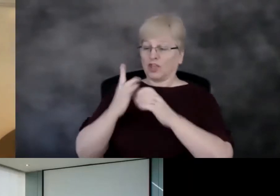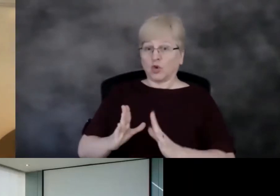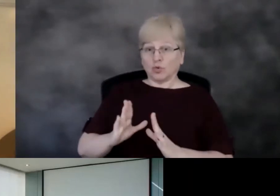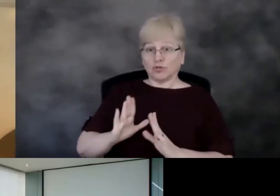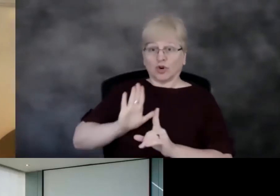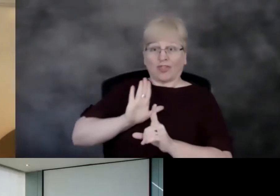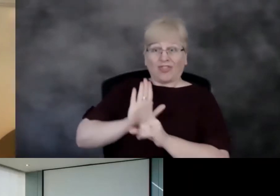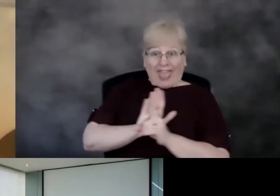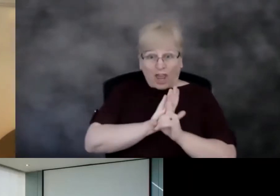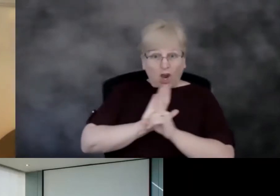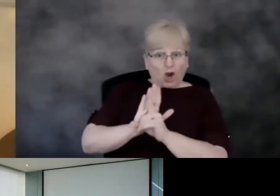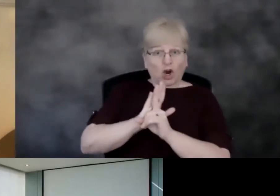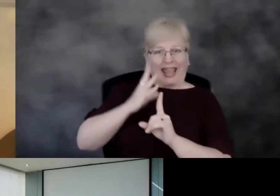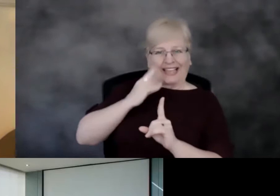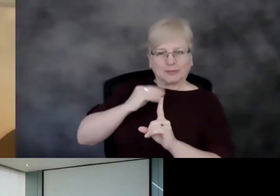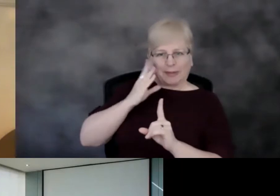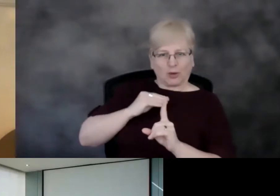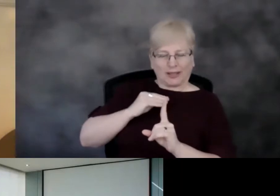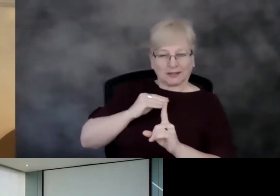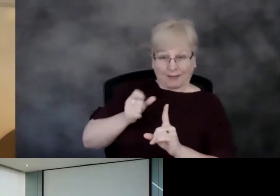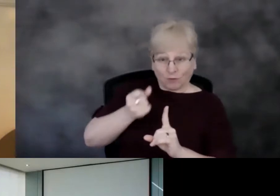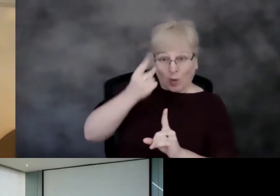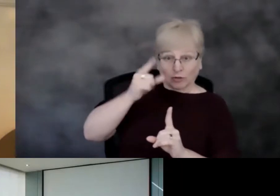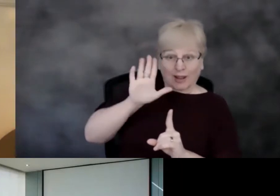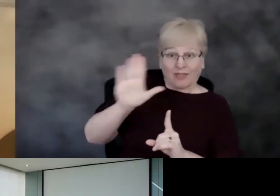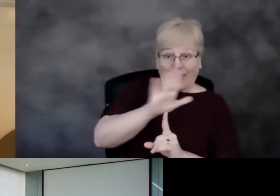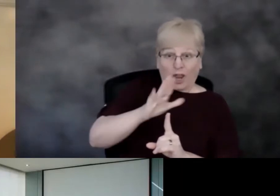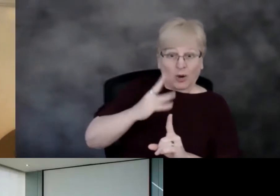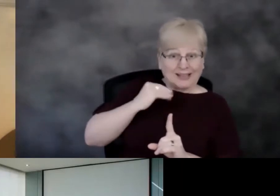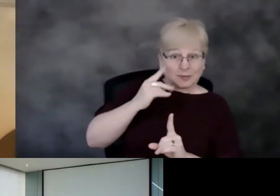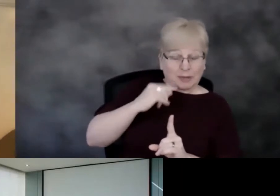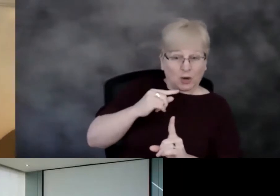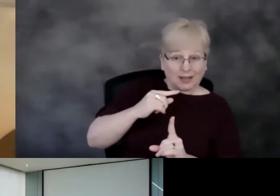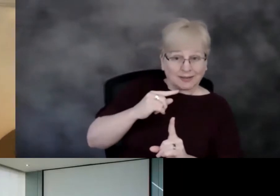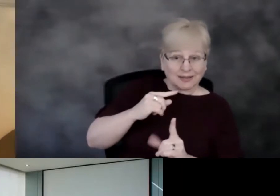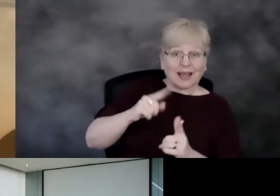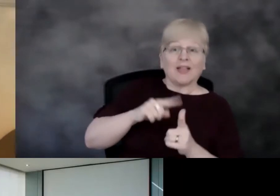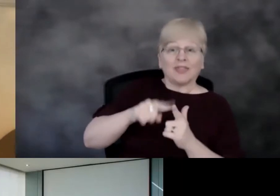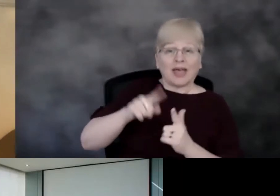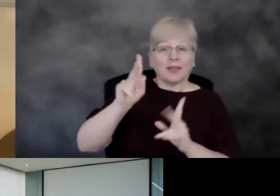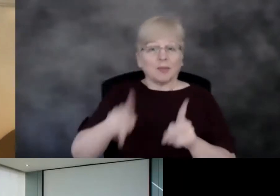16:14:17 , which gives the Creator, the authors the opportunity to see the versatility.